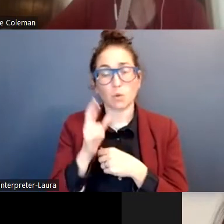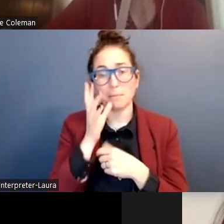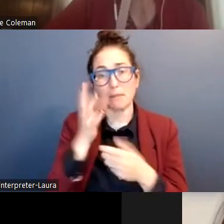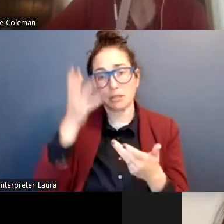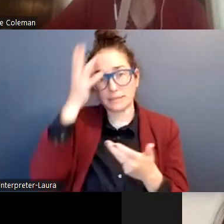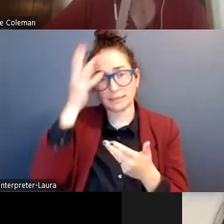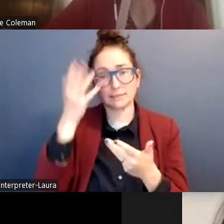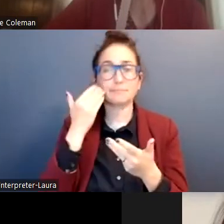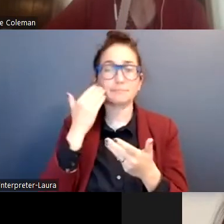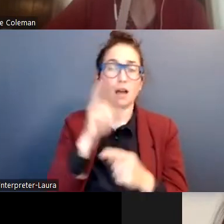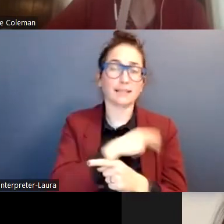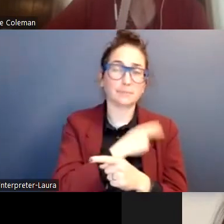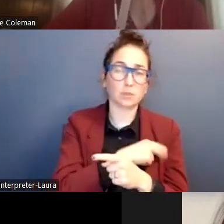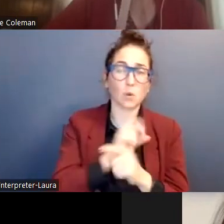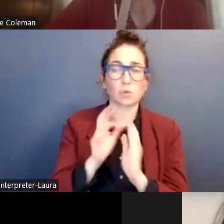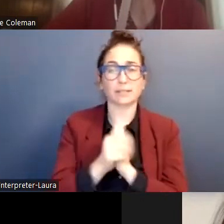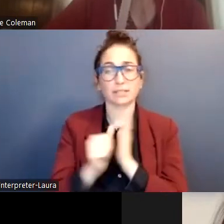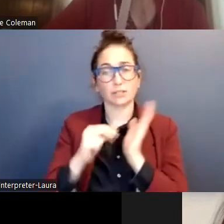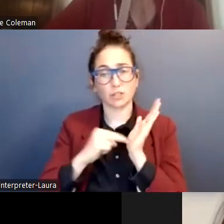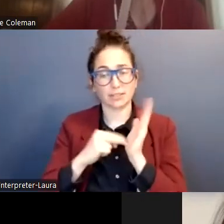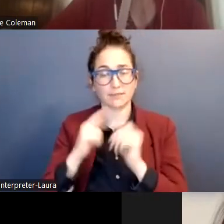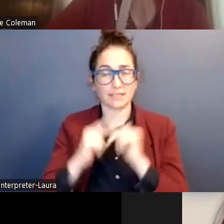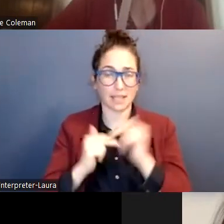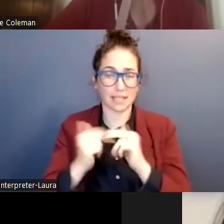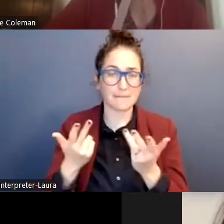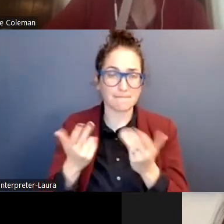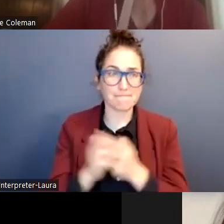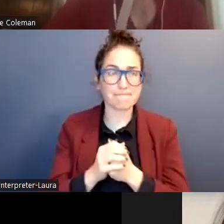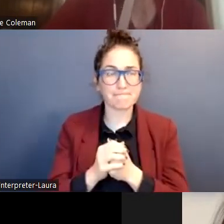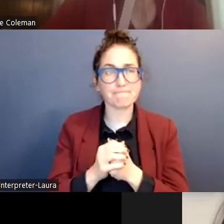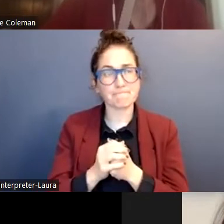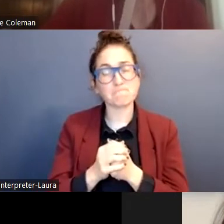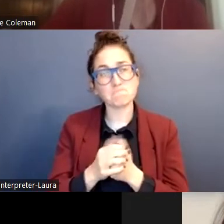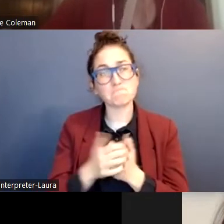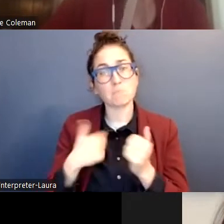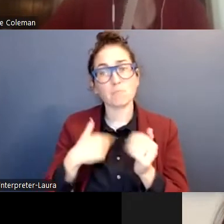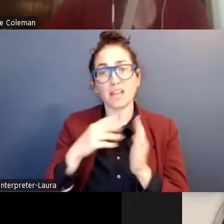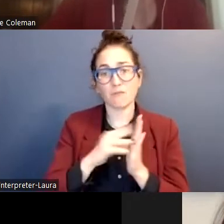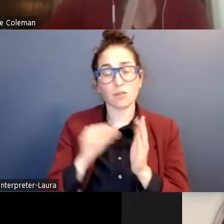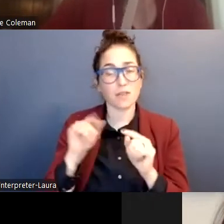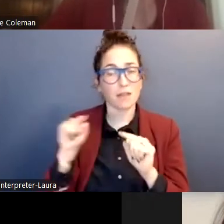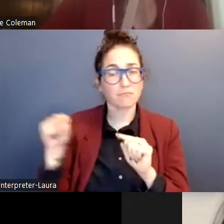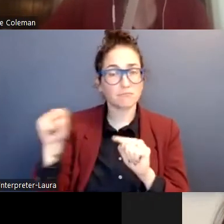hospital or skilled nursing facility. I've learned that those working in the hospital